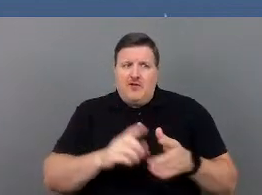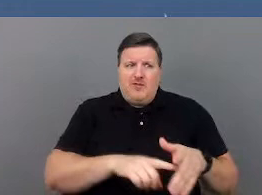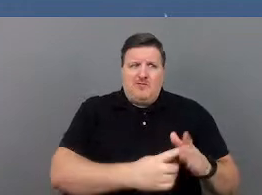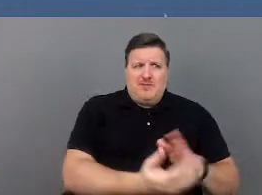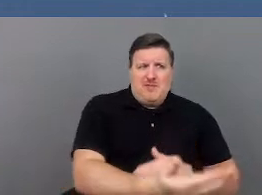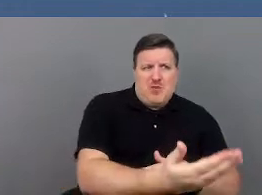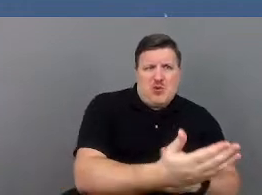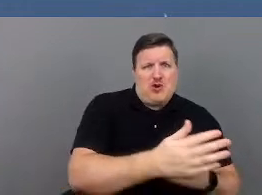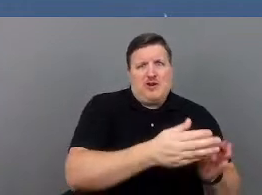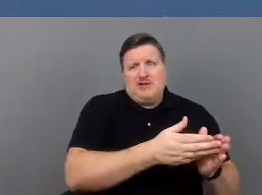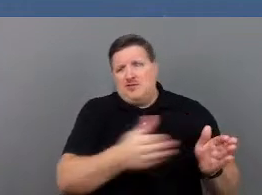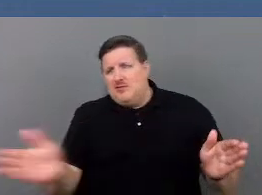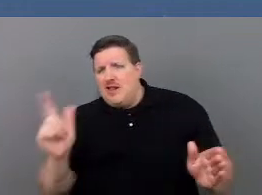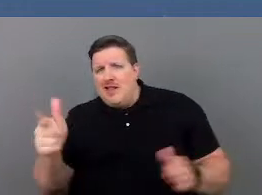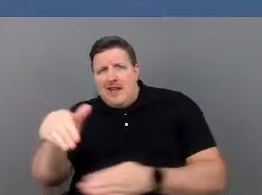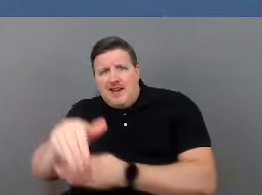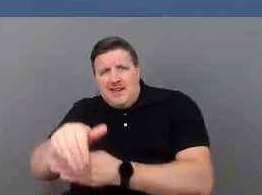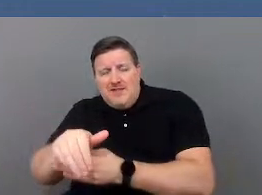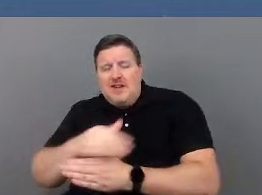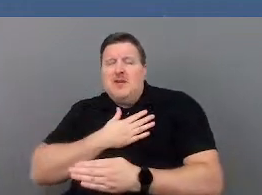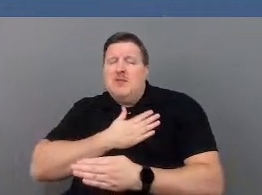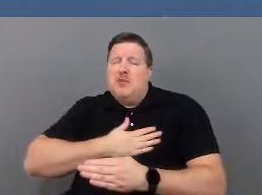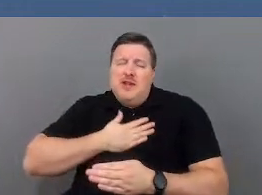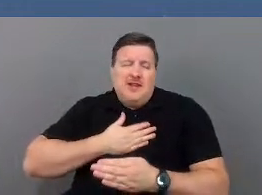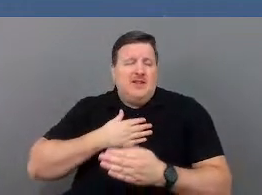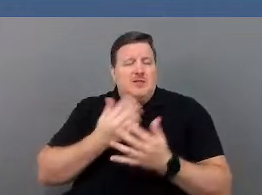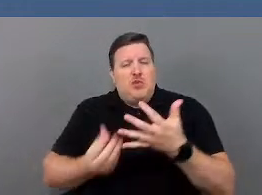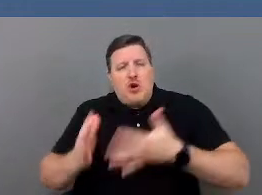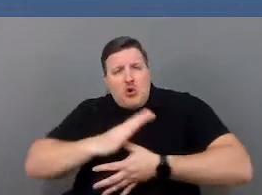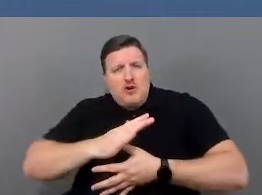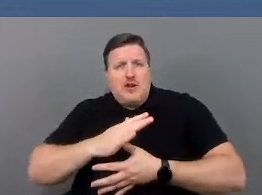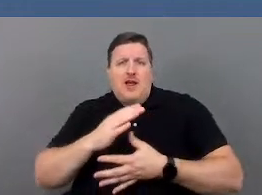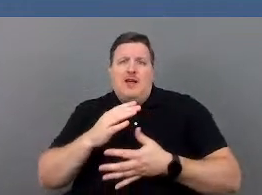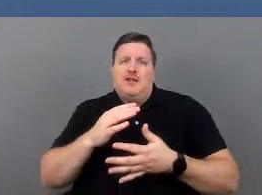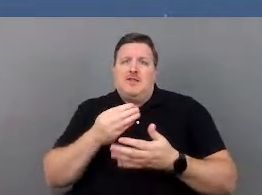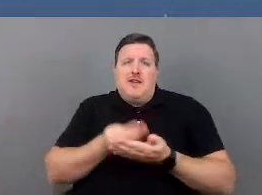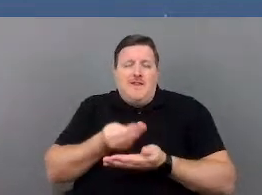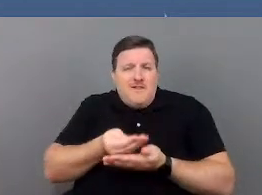CAN WE PLEASE PRIORITIZE FUNDING MORE SCHOOL-BASED PROGRAMS TO KEEP PEOPLE